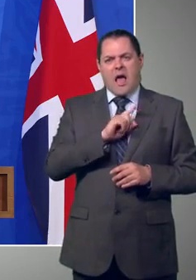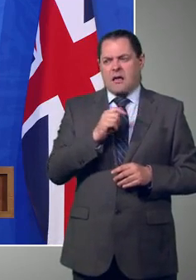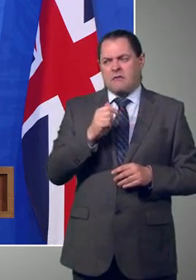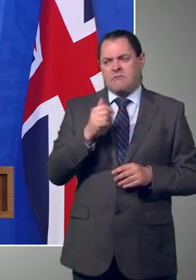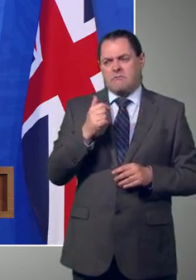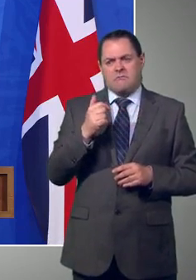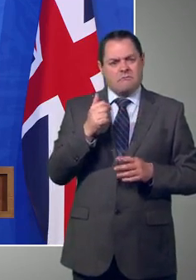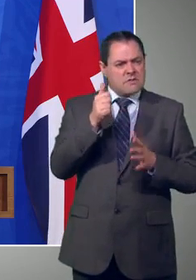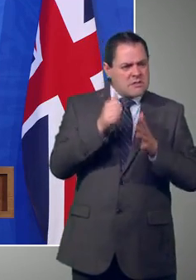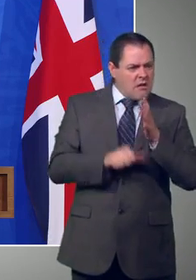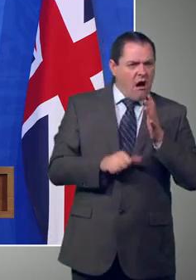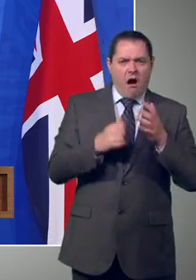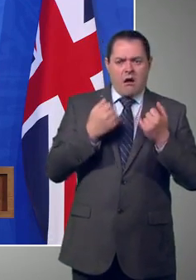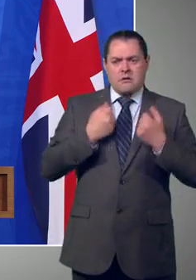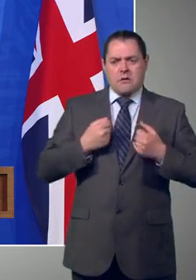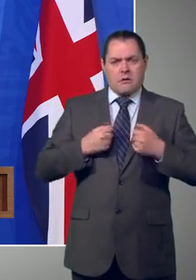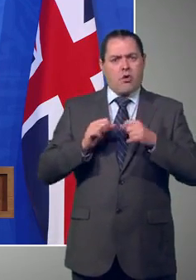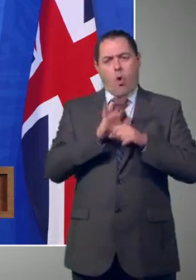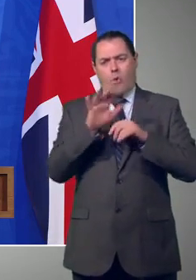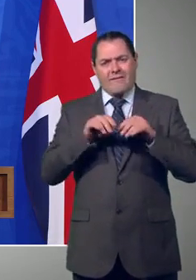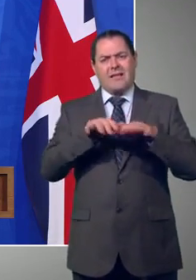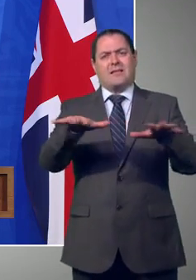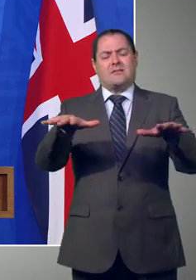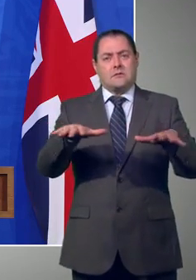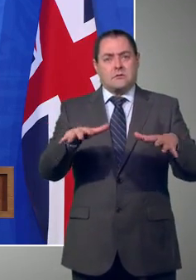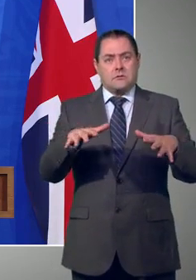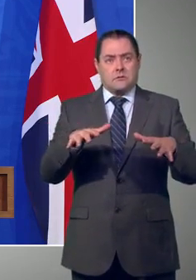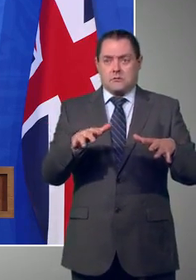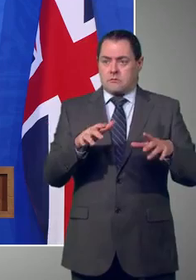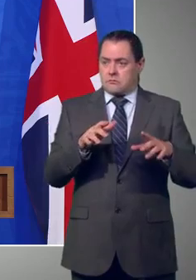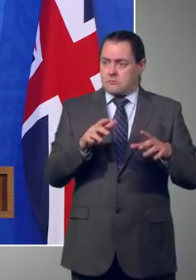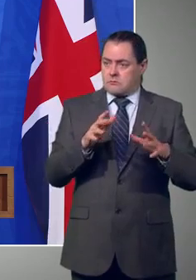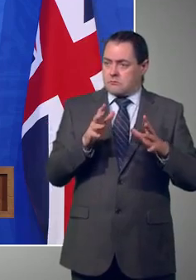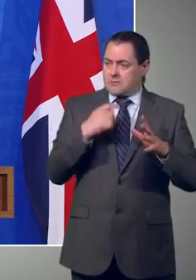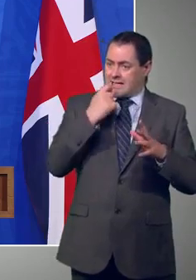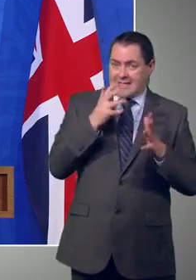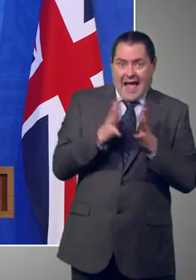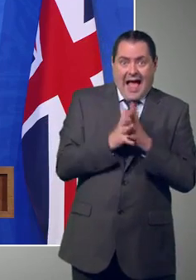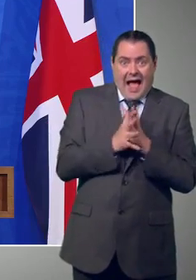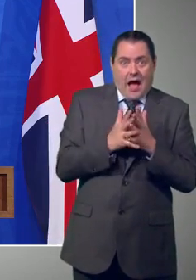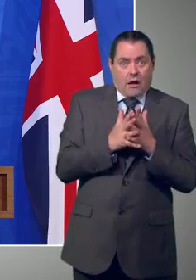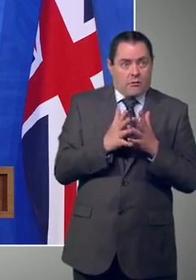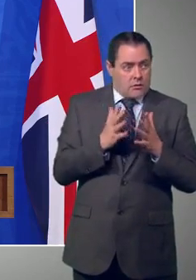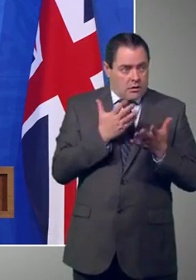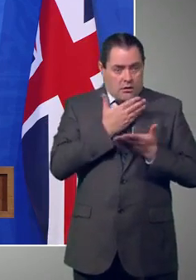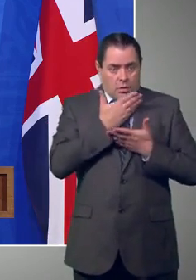pandemic that testing capacity in place we had to put it in